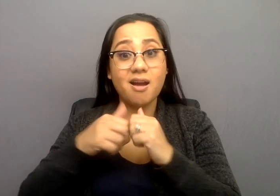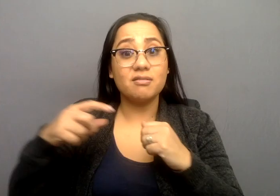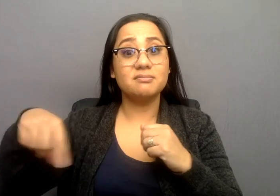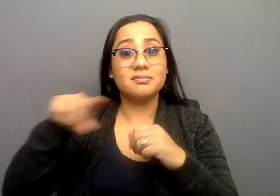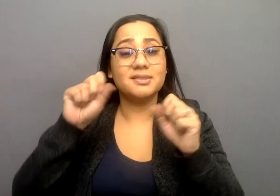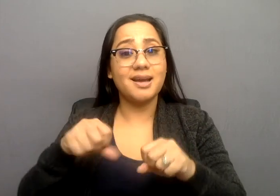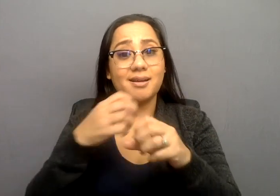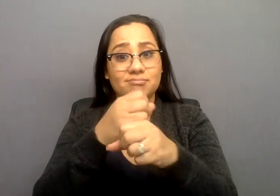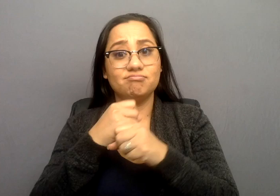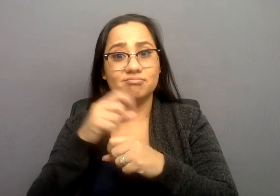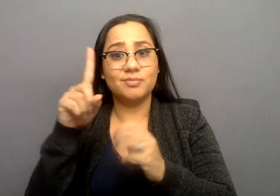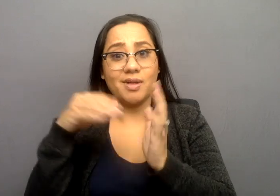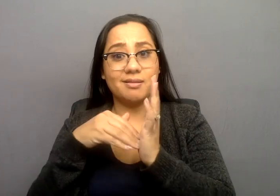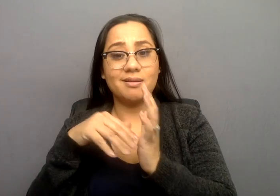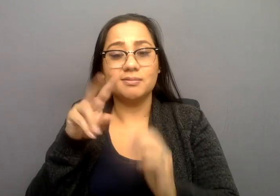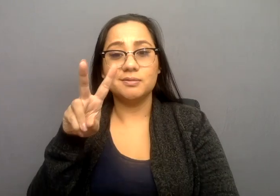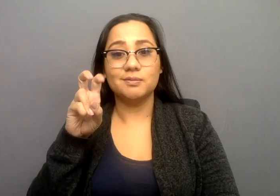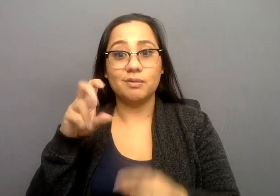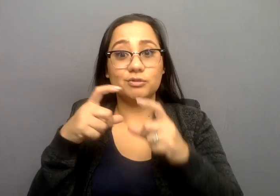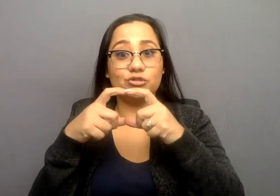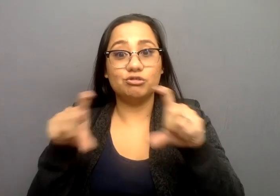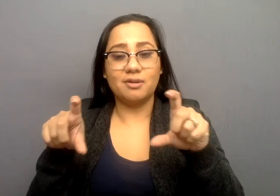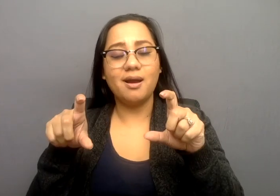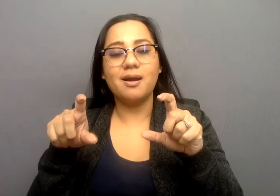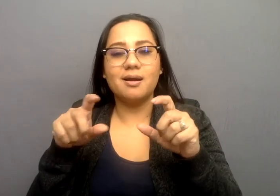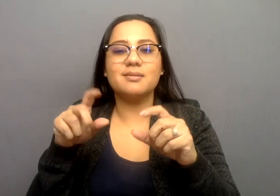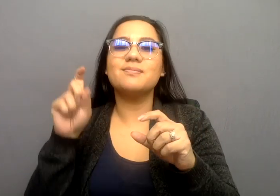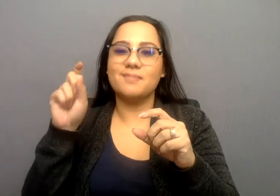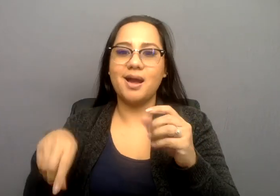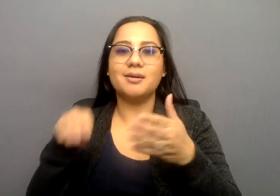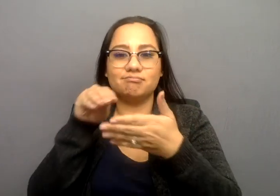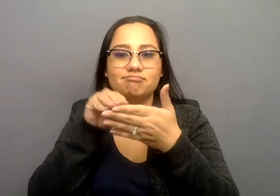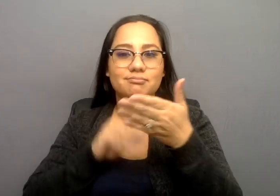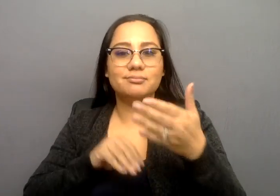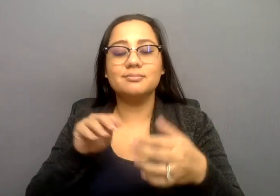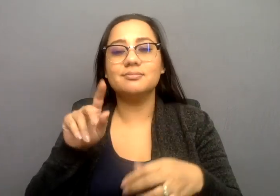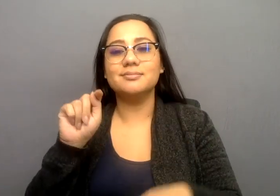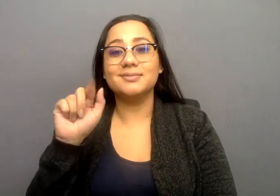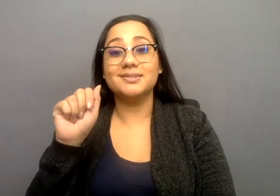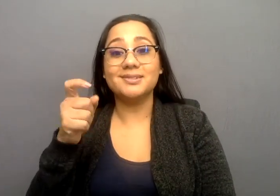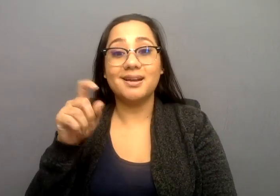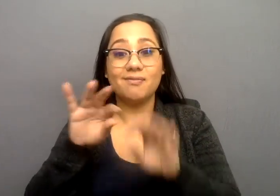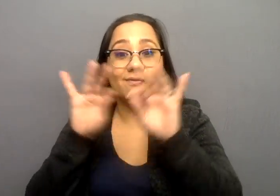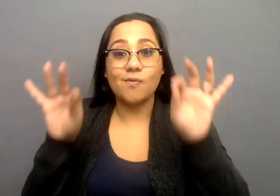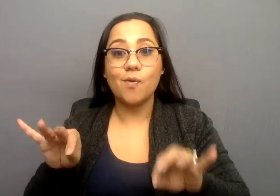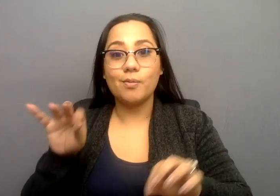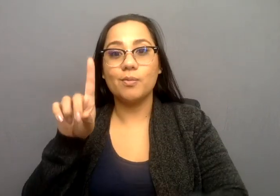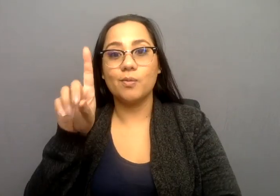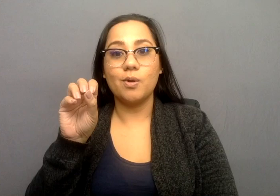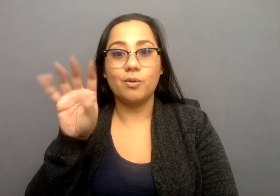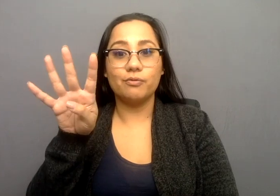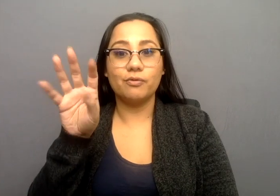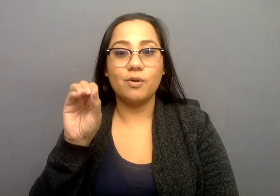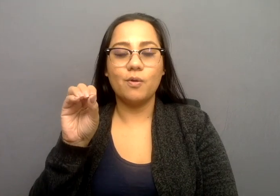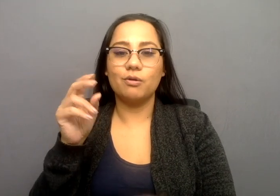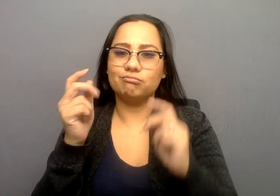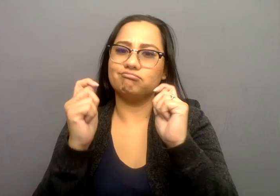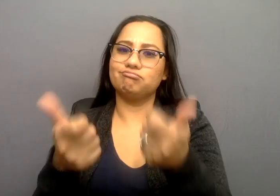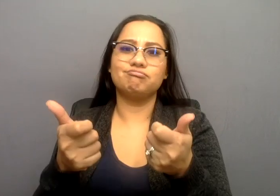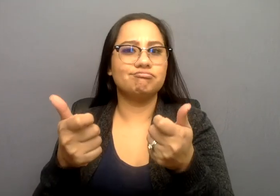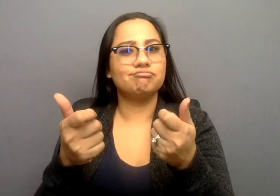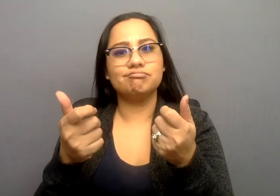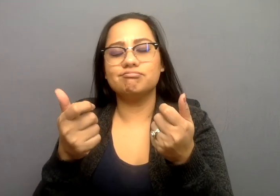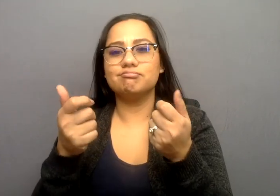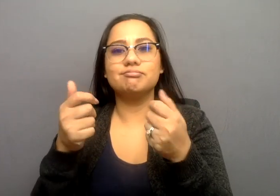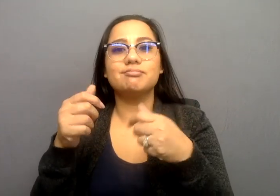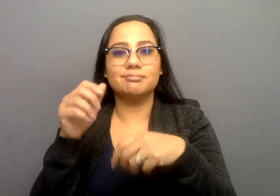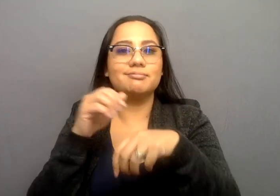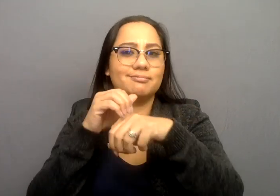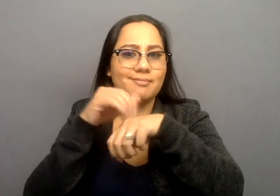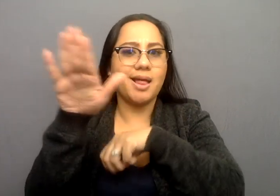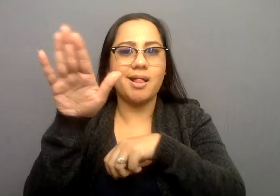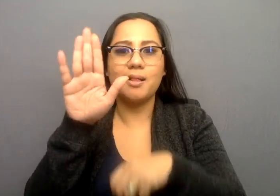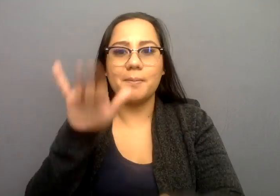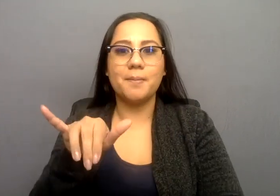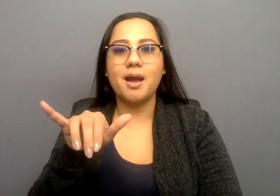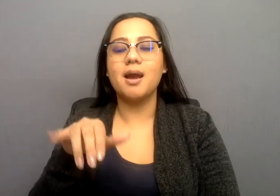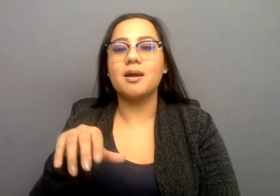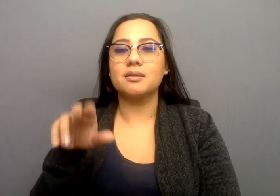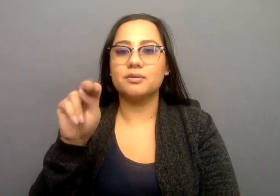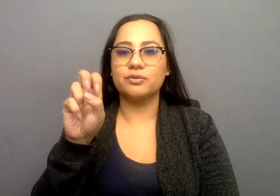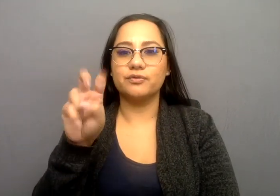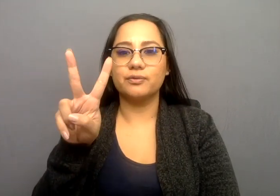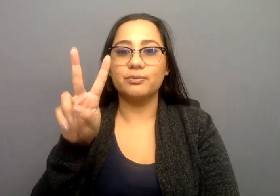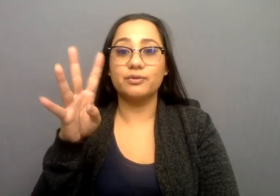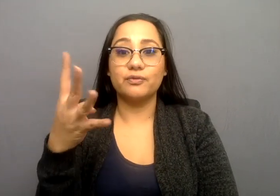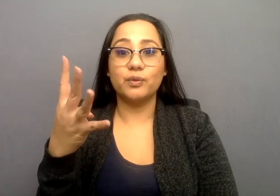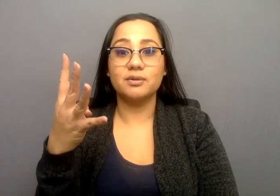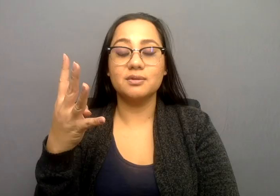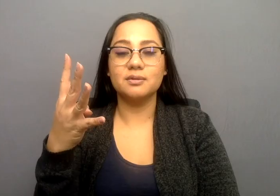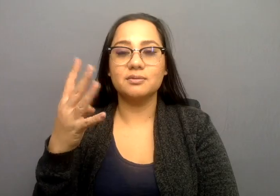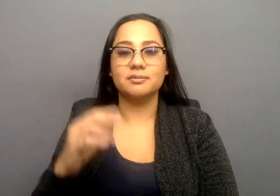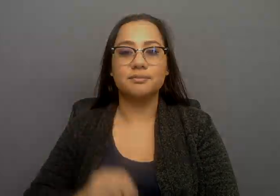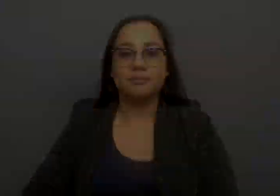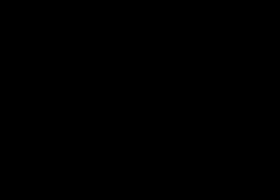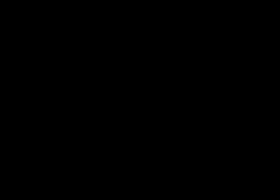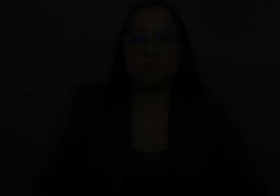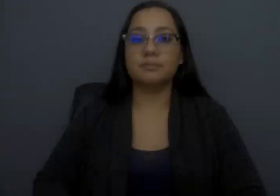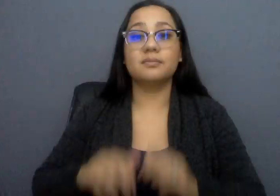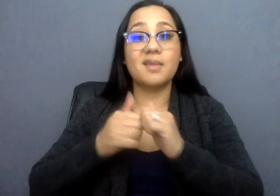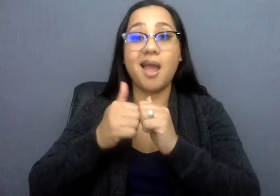To receive their check for $1,200 people must fill out a tax Form 1040 right away and mail it by November 4.